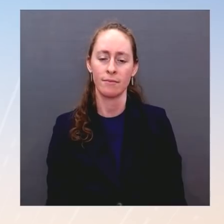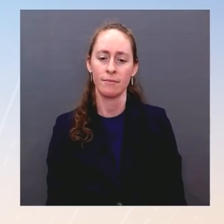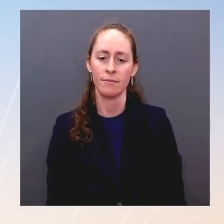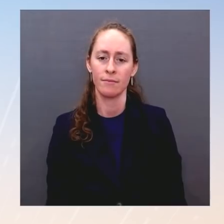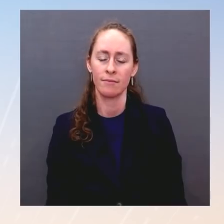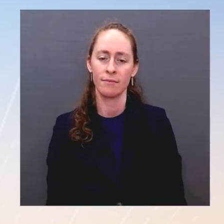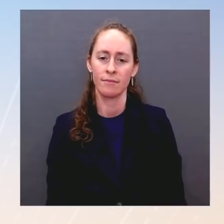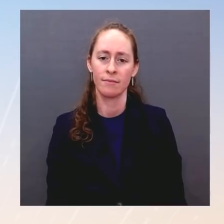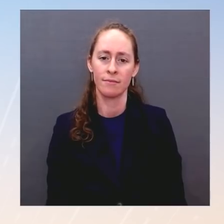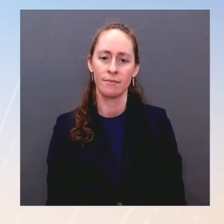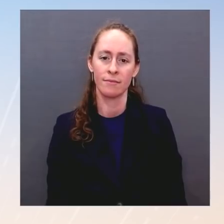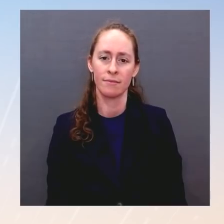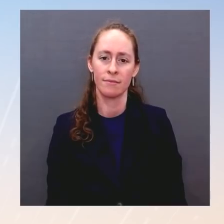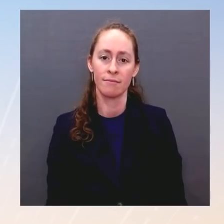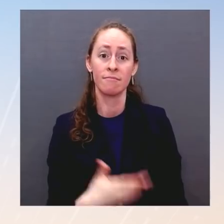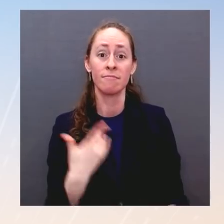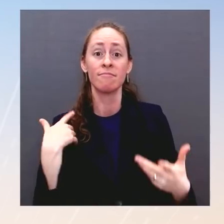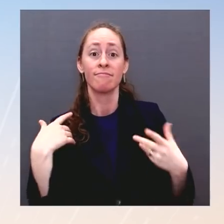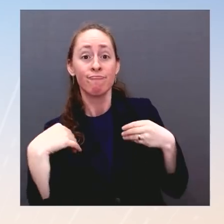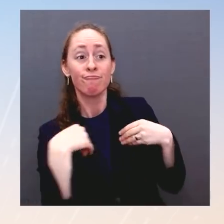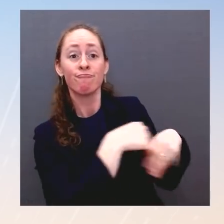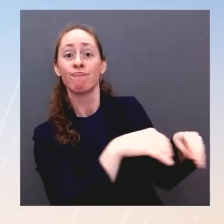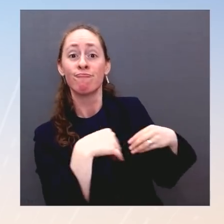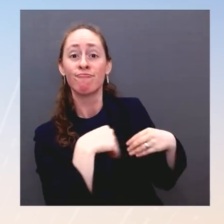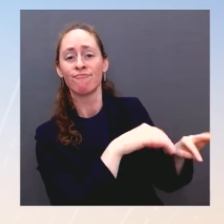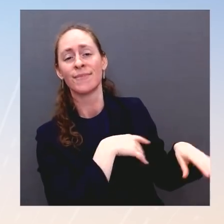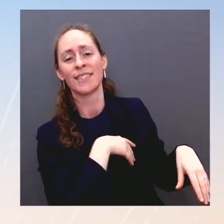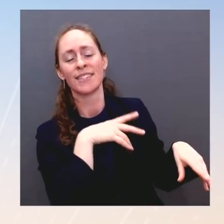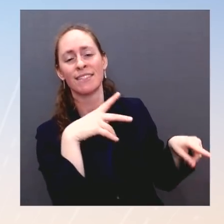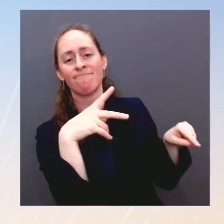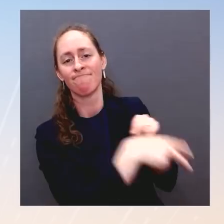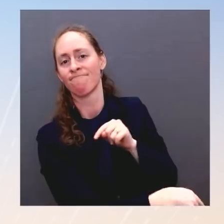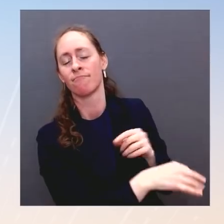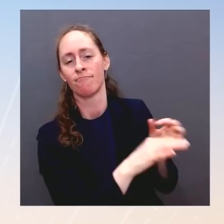or steps he's taken to sanction oligarchs and to rally the world